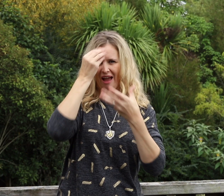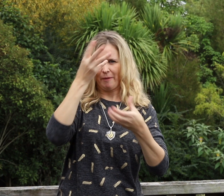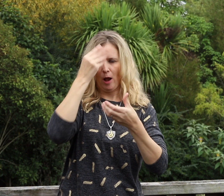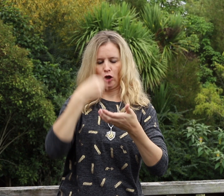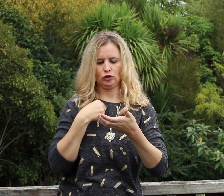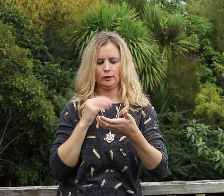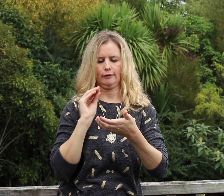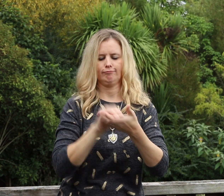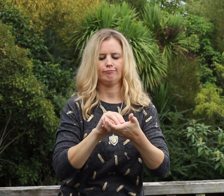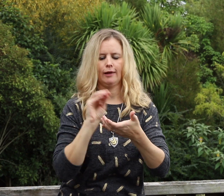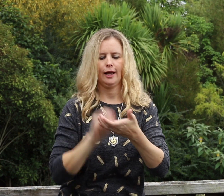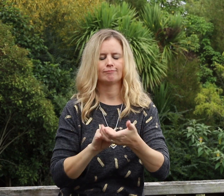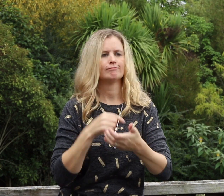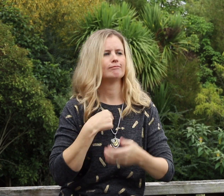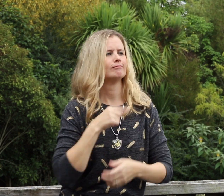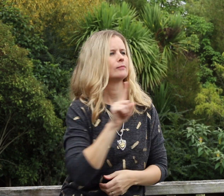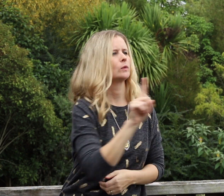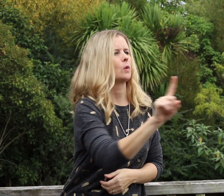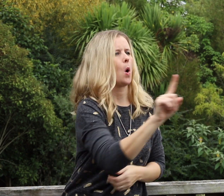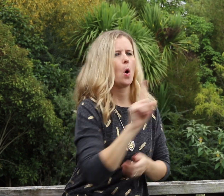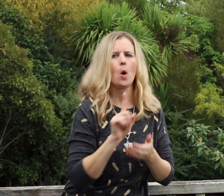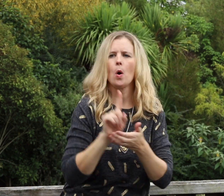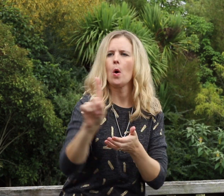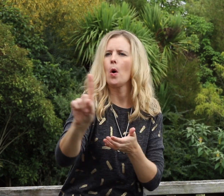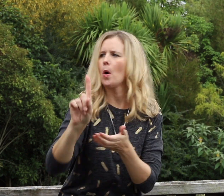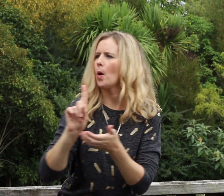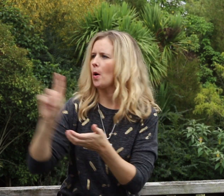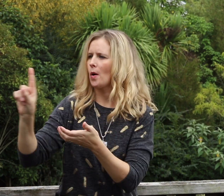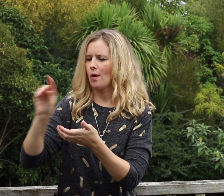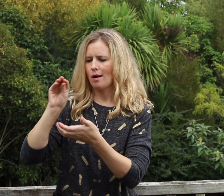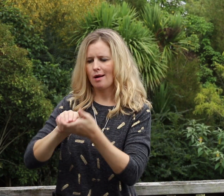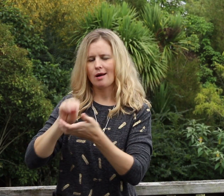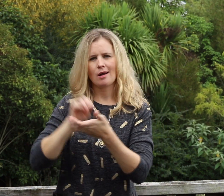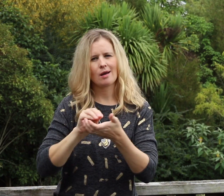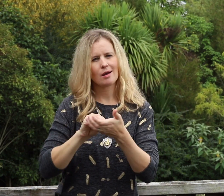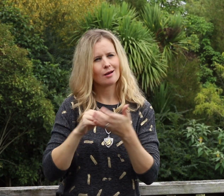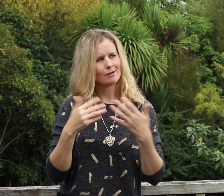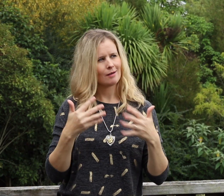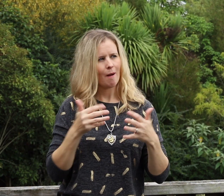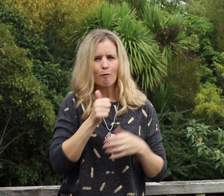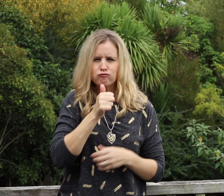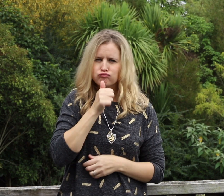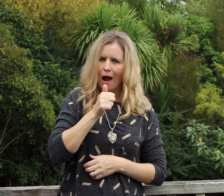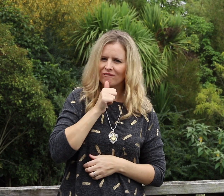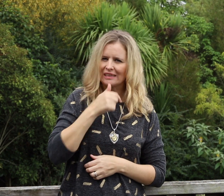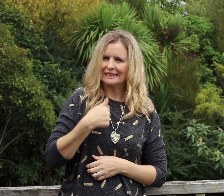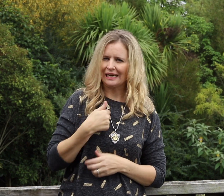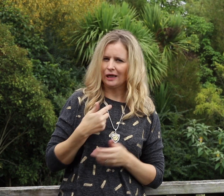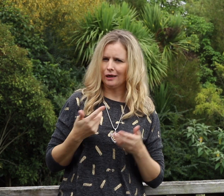will happen in the future and whether this is good or not.